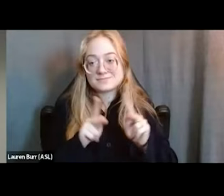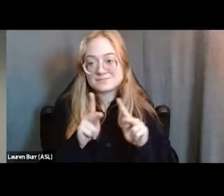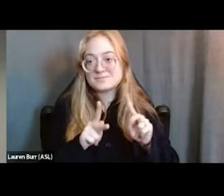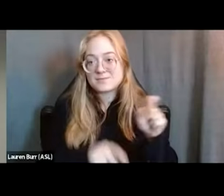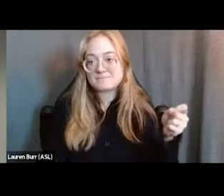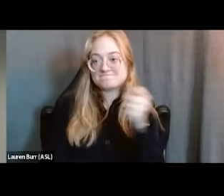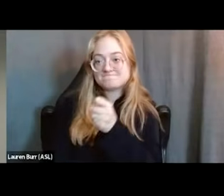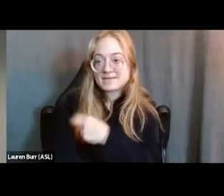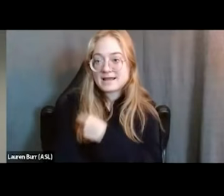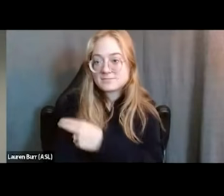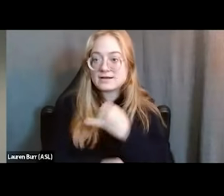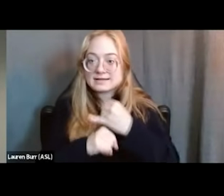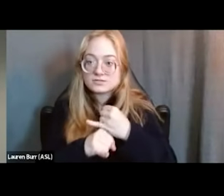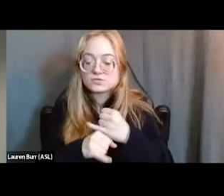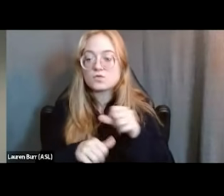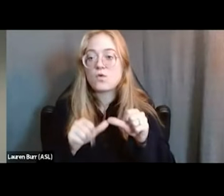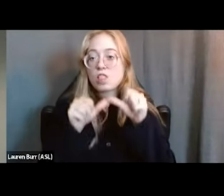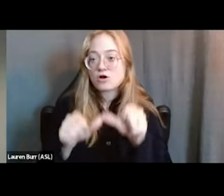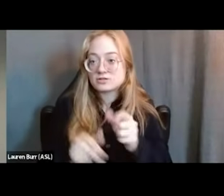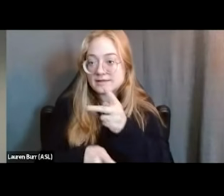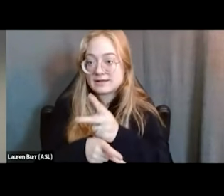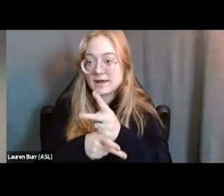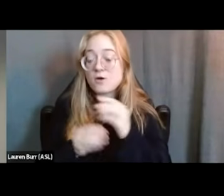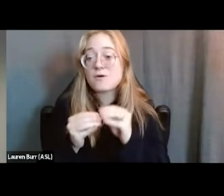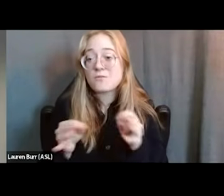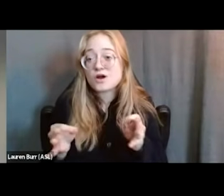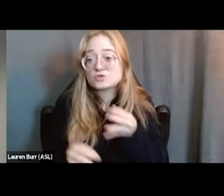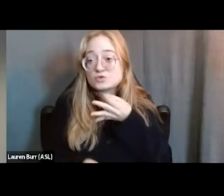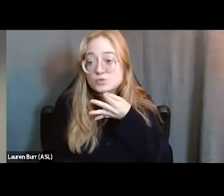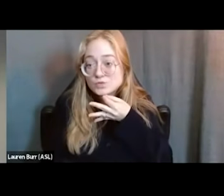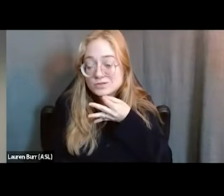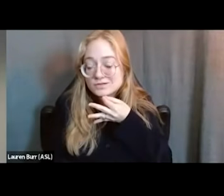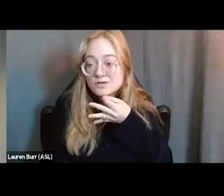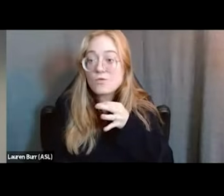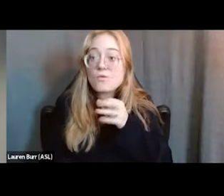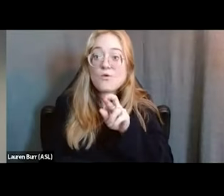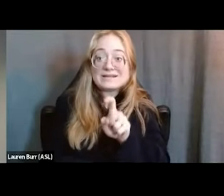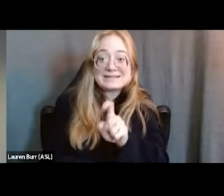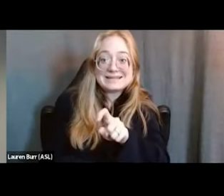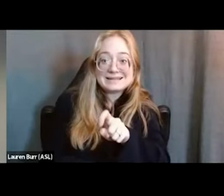or moving into long-term care earlier, or the need to move into long-term care earlier than other individuals.